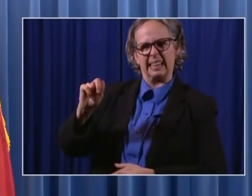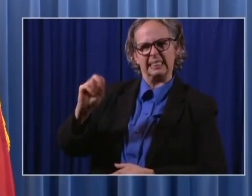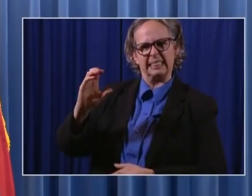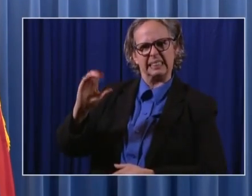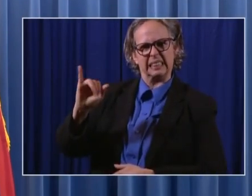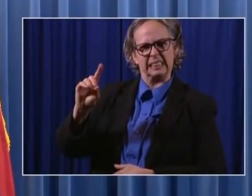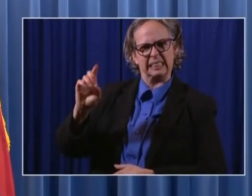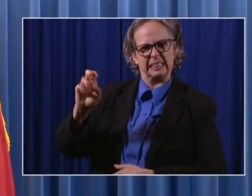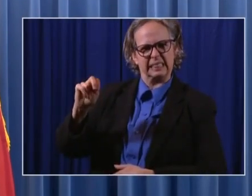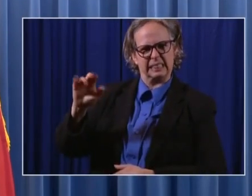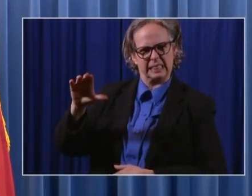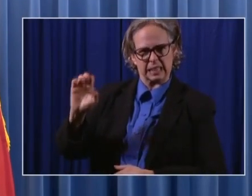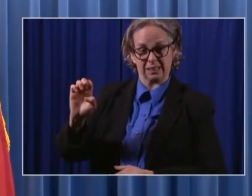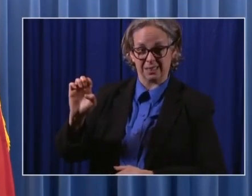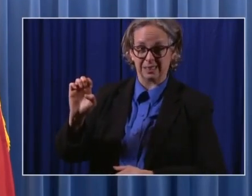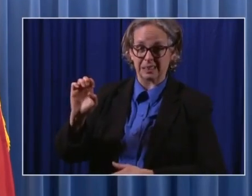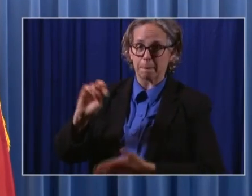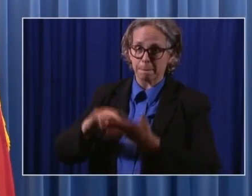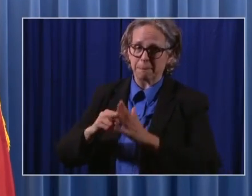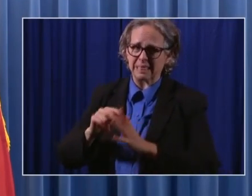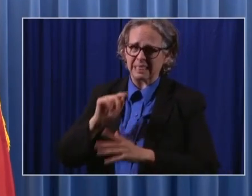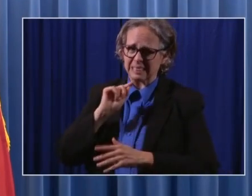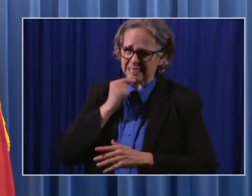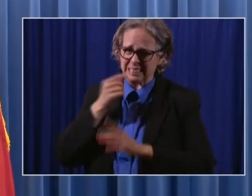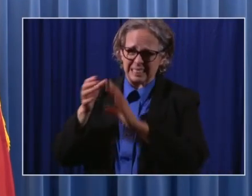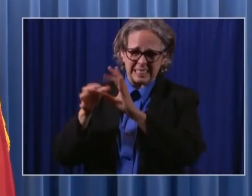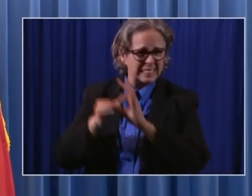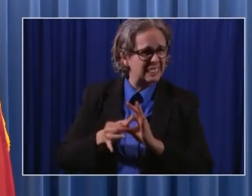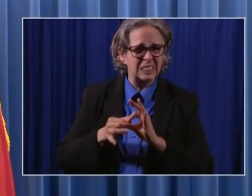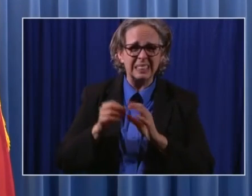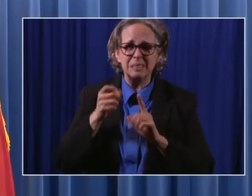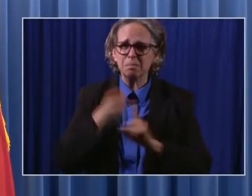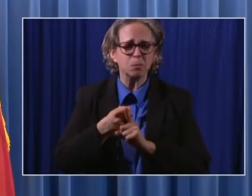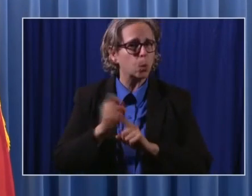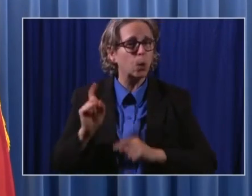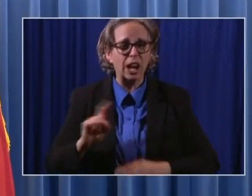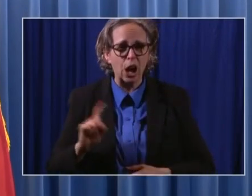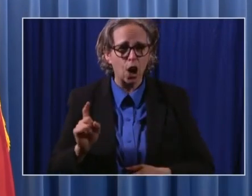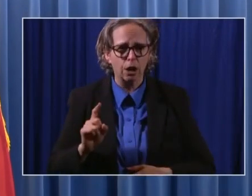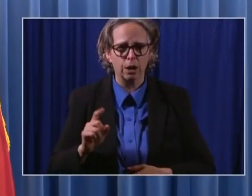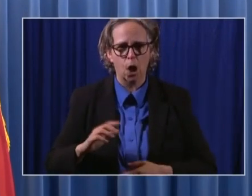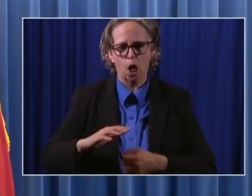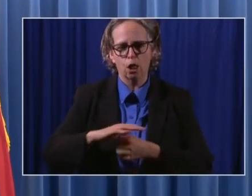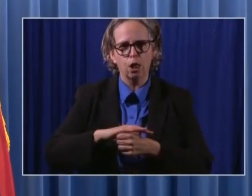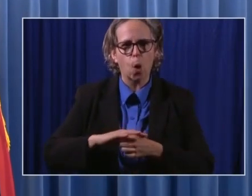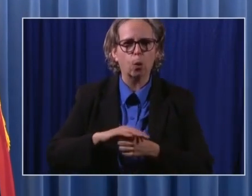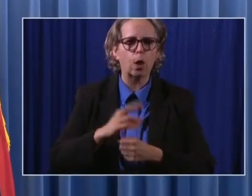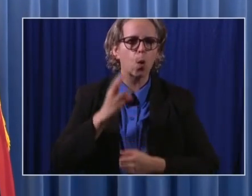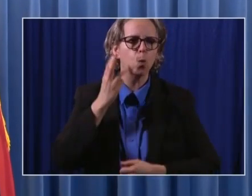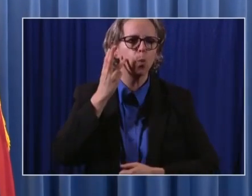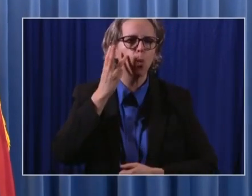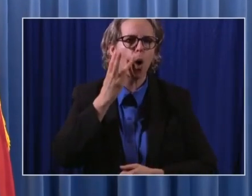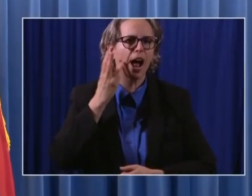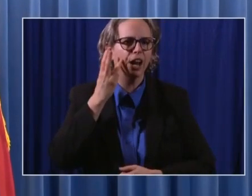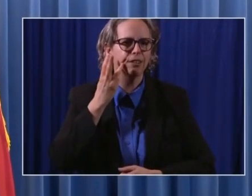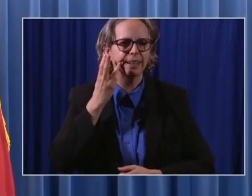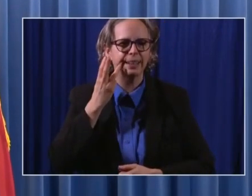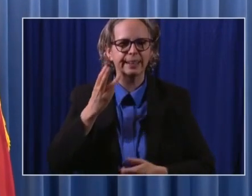BIT. I FIND BY THE CDC, MANY OF THE CASES HAVE BEEN TRACED BACK TO A NAME THAT TUNE EVENT AT A LOCAL WINERY WHICH OCCURRED ON